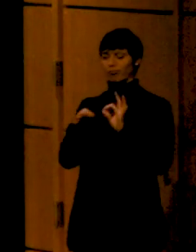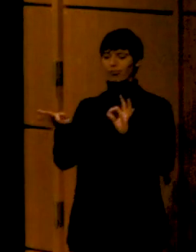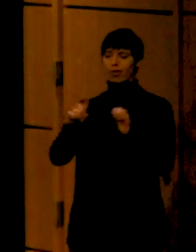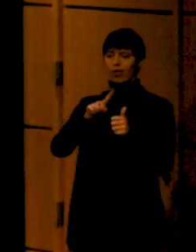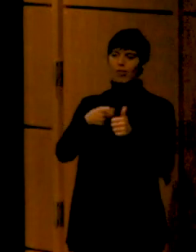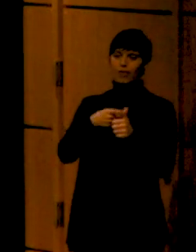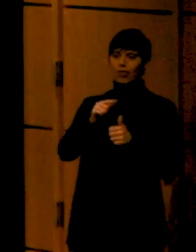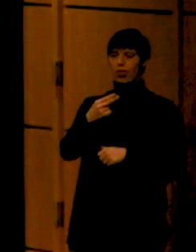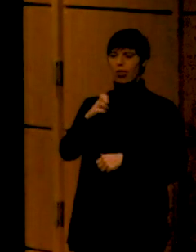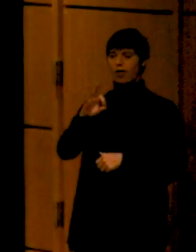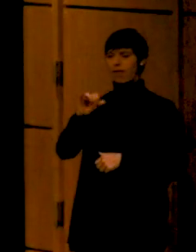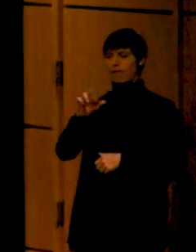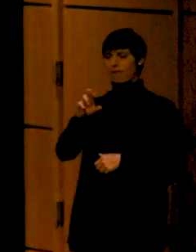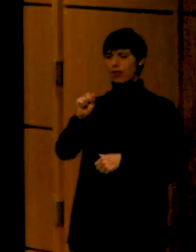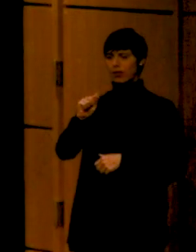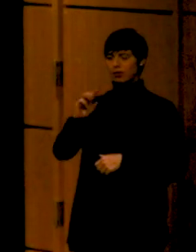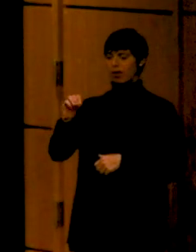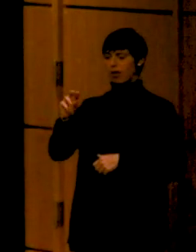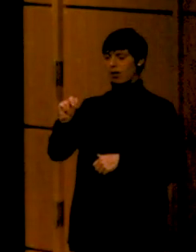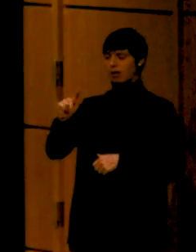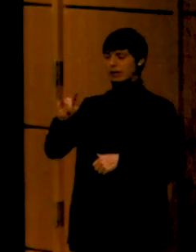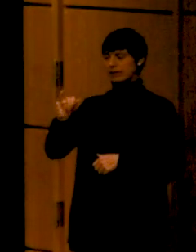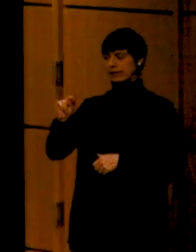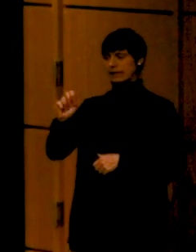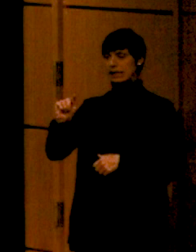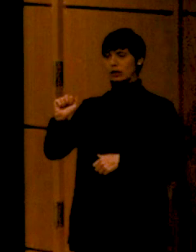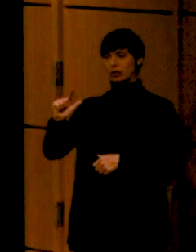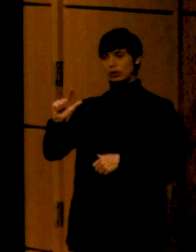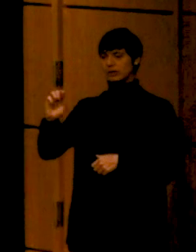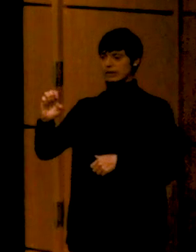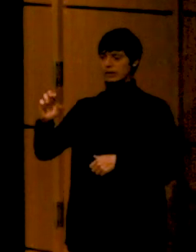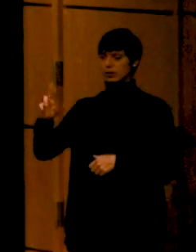And, of course, it was anything but the first eruption of Mount St. Helens, much less all